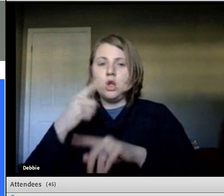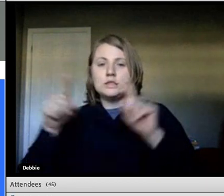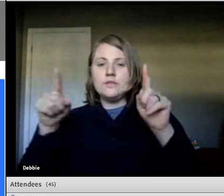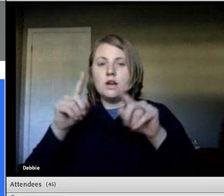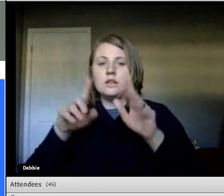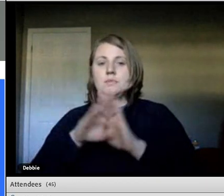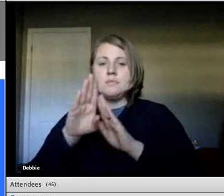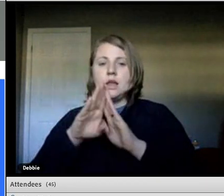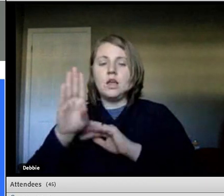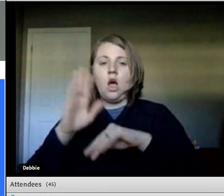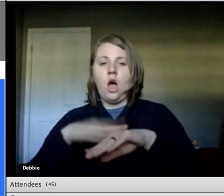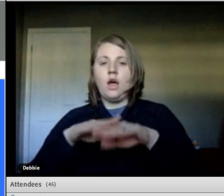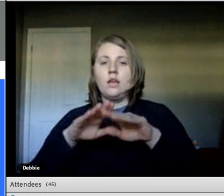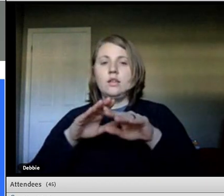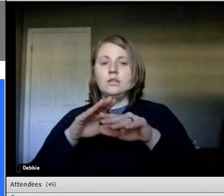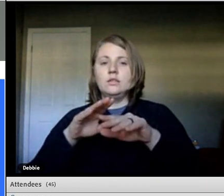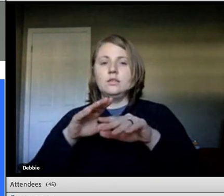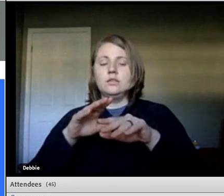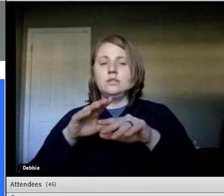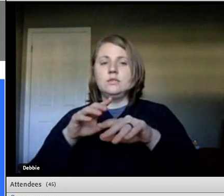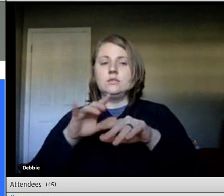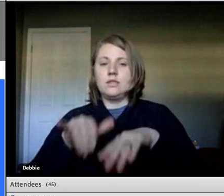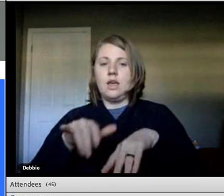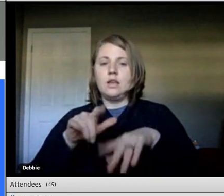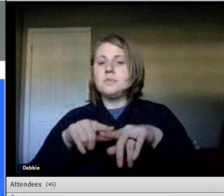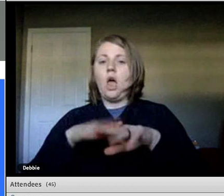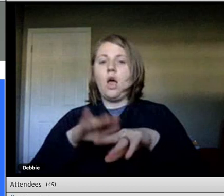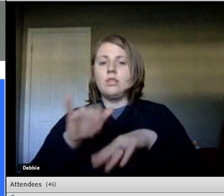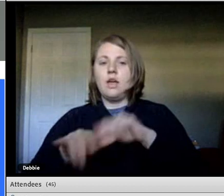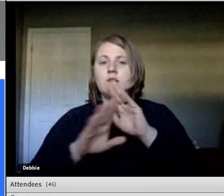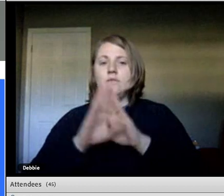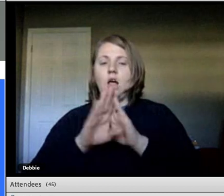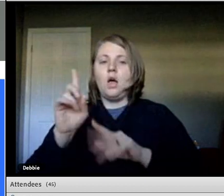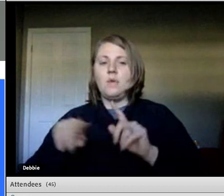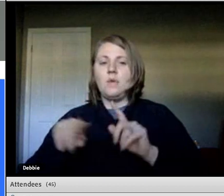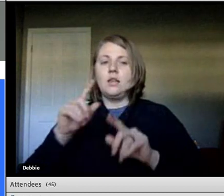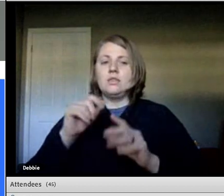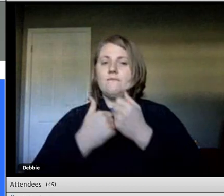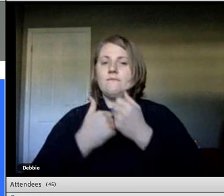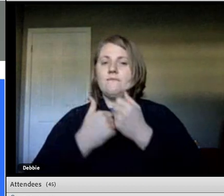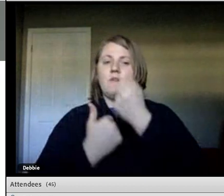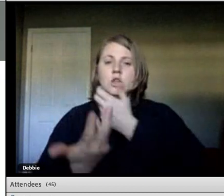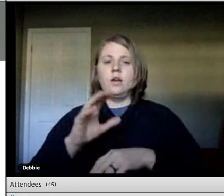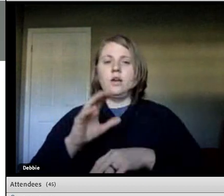but the foundation of it is this core open-source software.